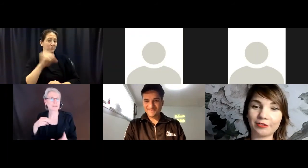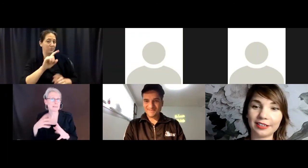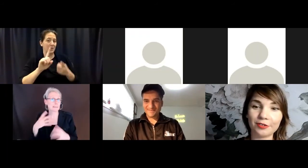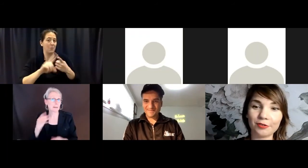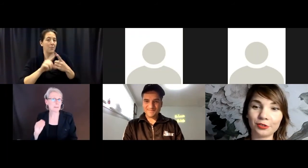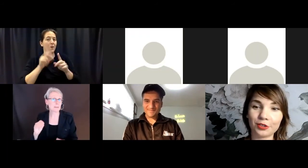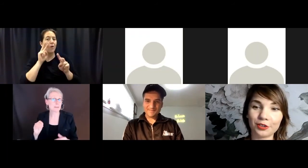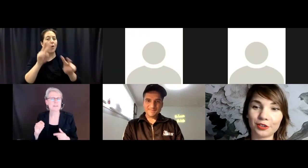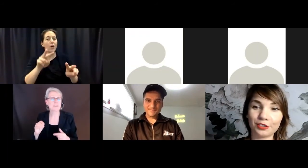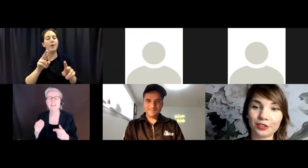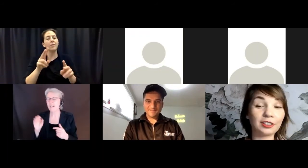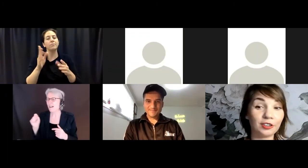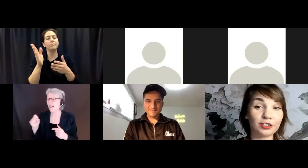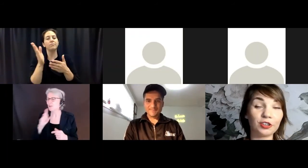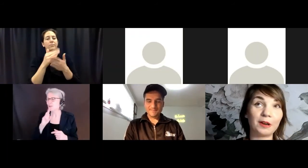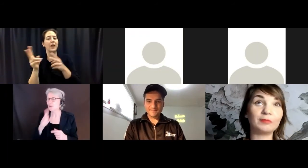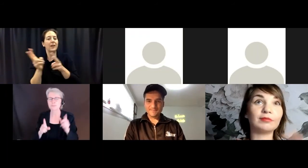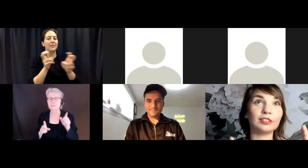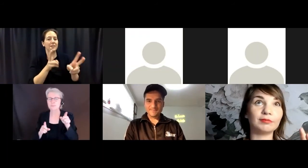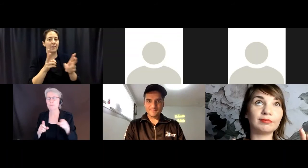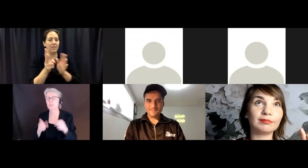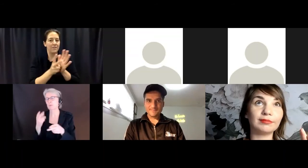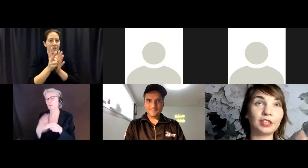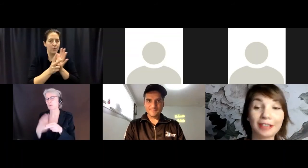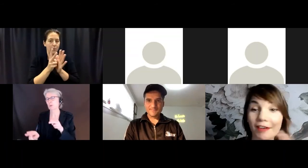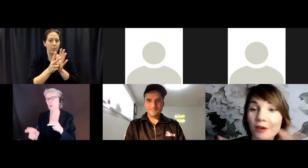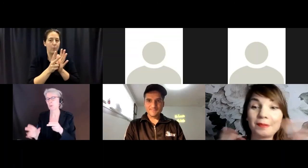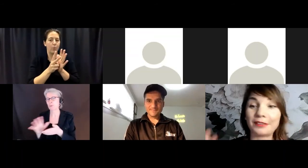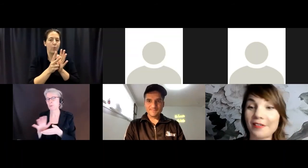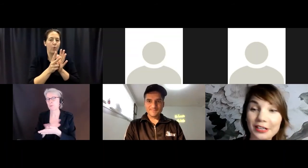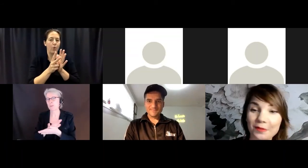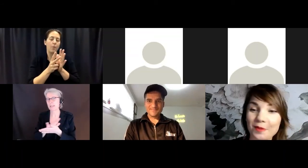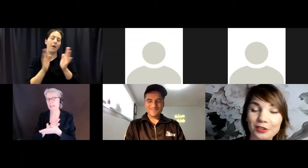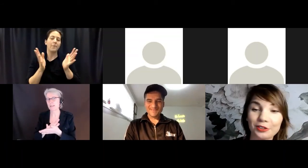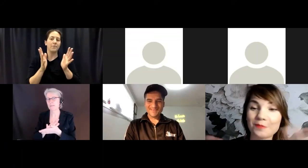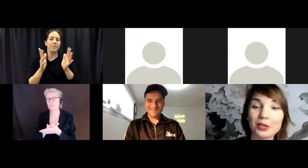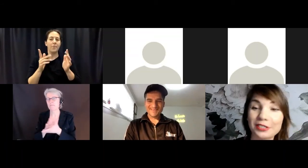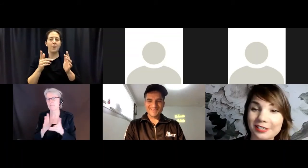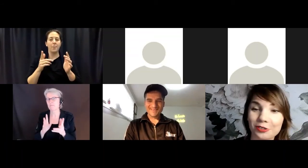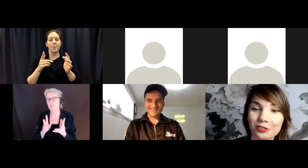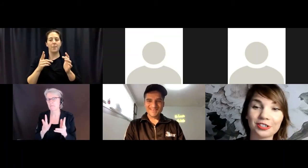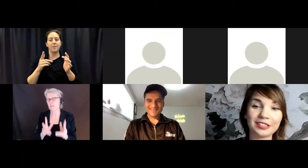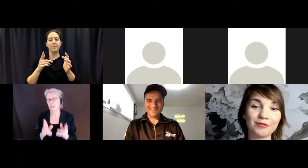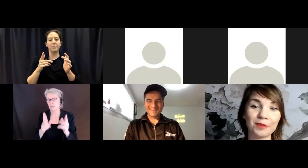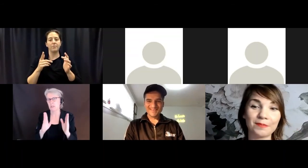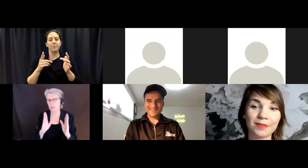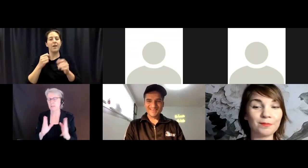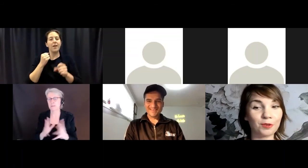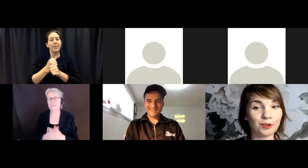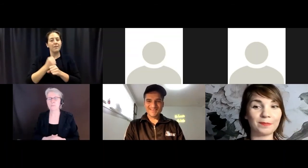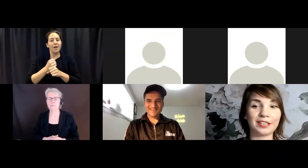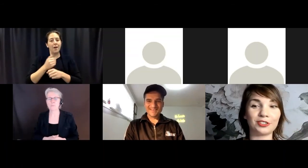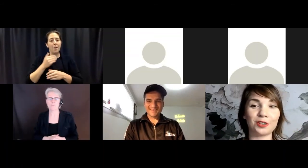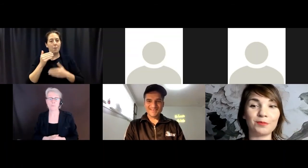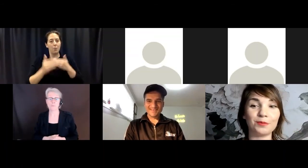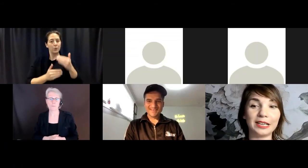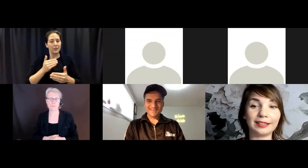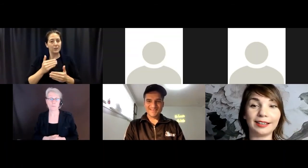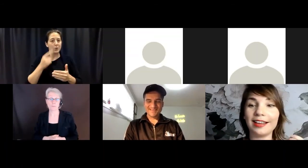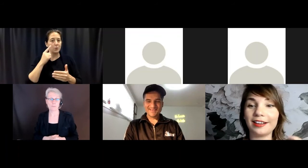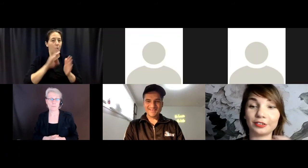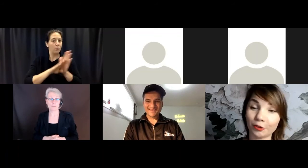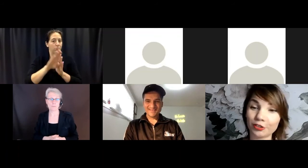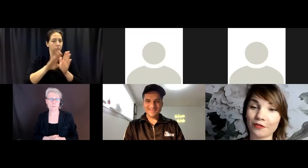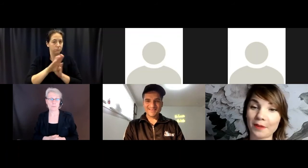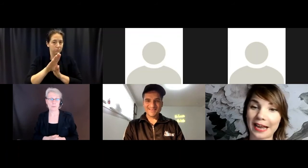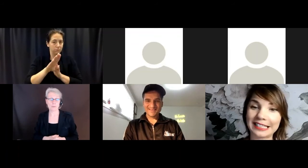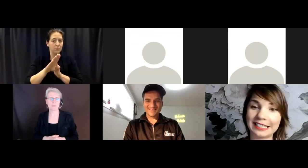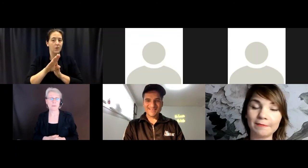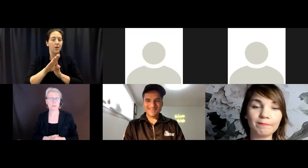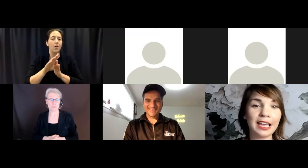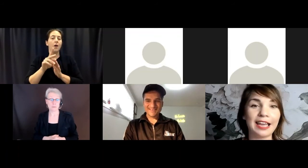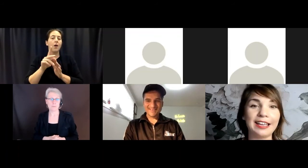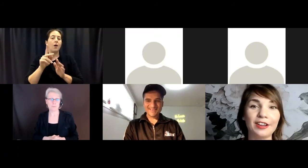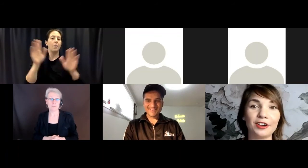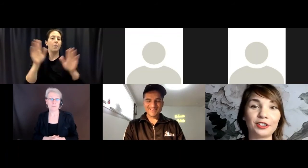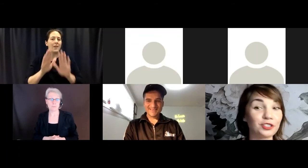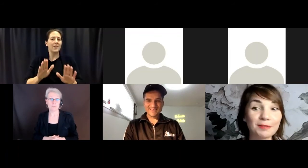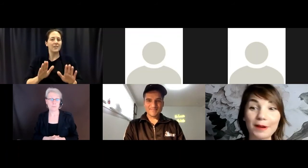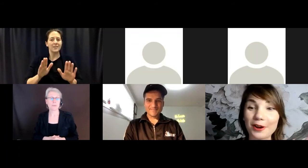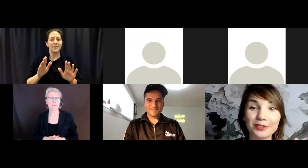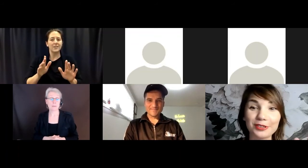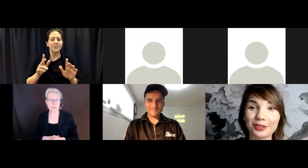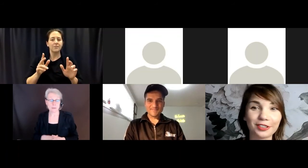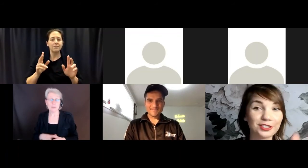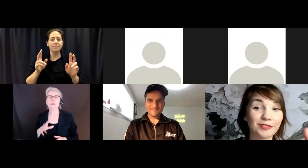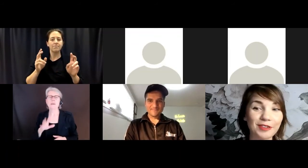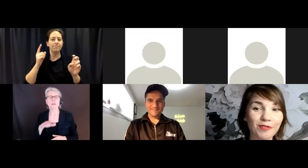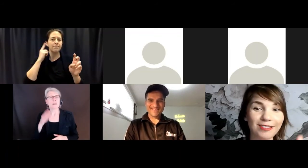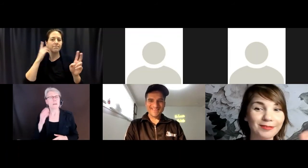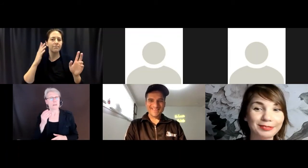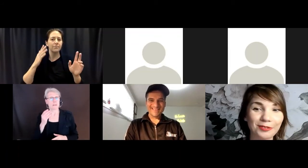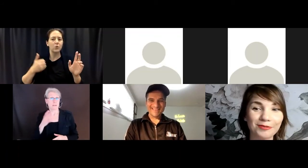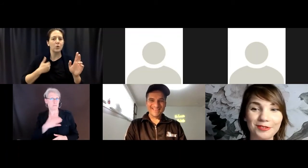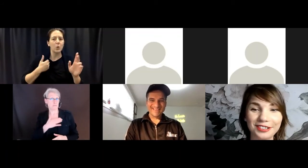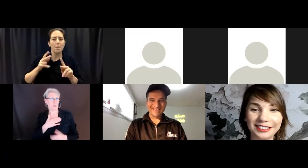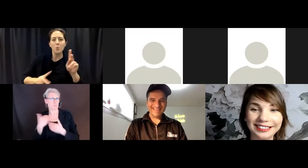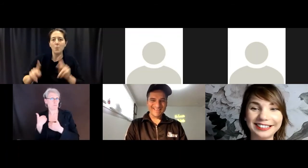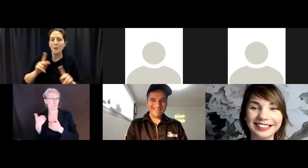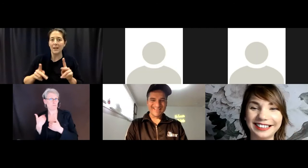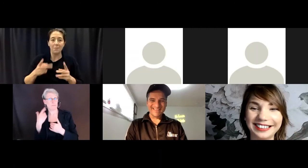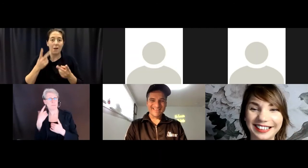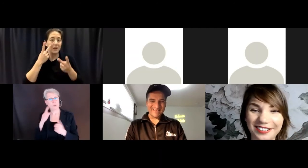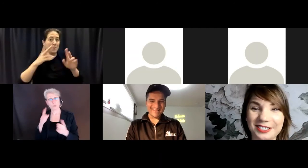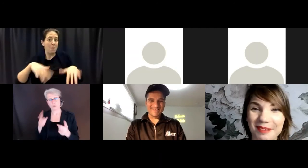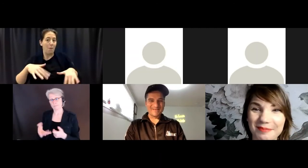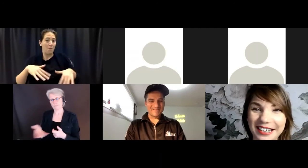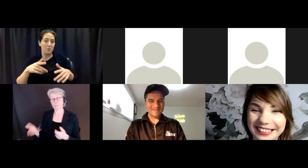NOW A SHORT VIDEO SEGMENT WHICH IS PART OF MY JOB FOR A YOUNG CROWD. SO YOU WILL SEE,